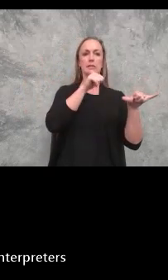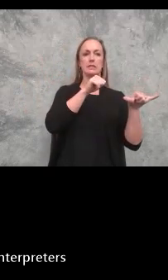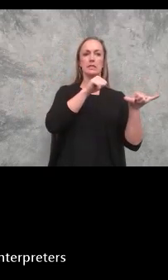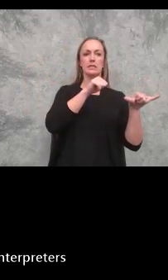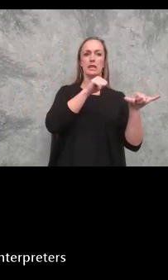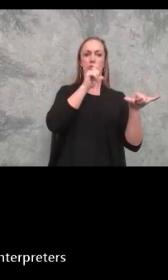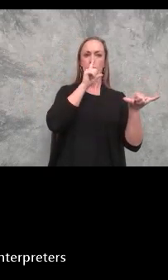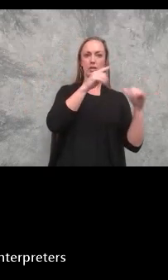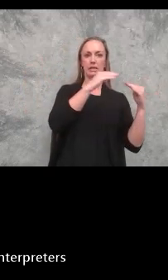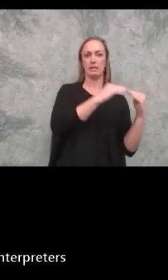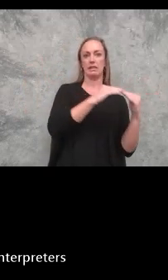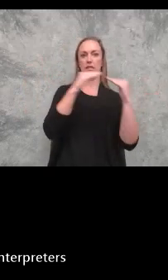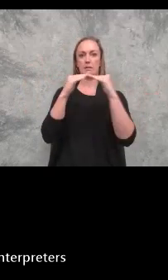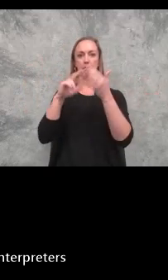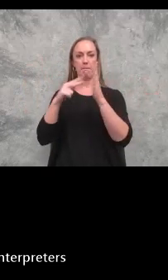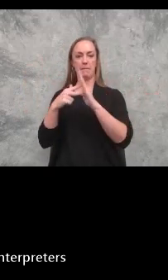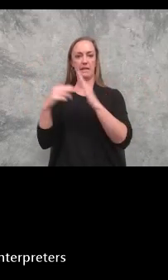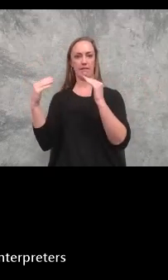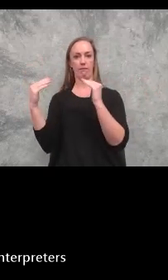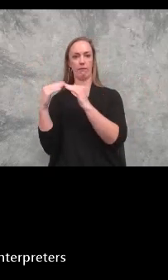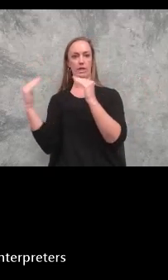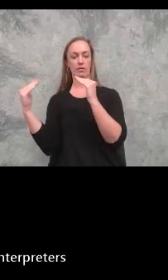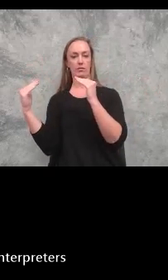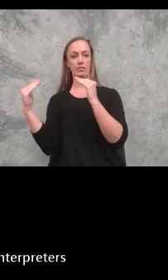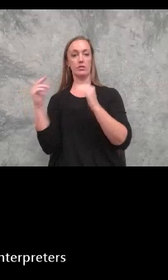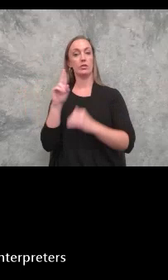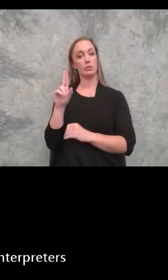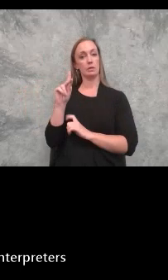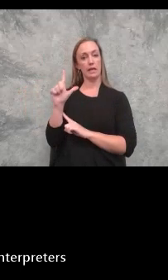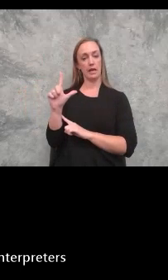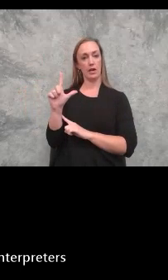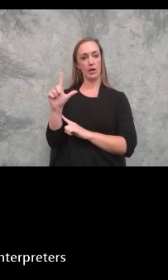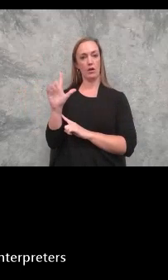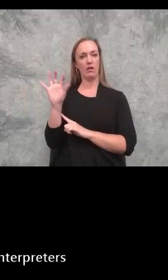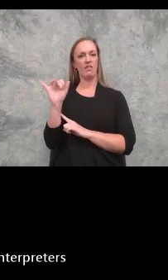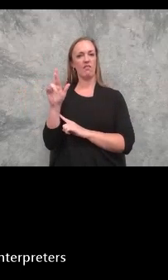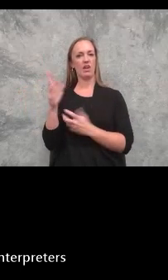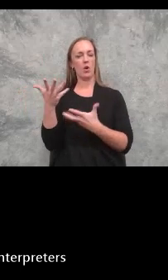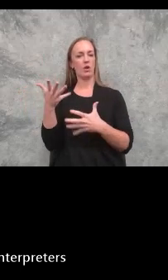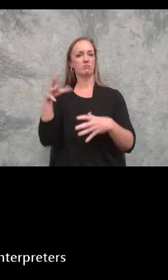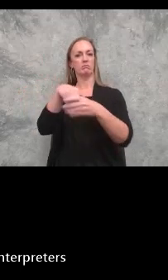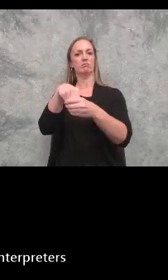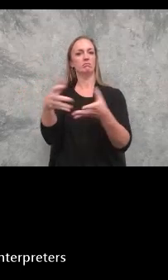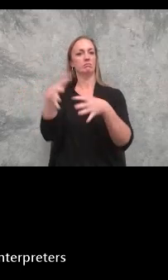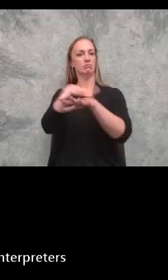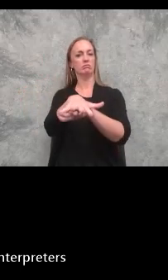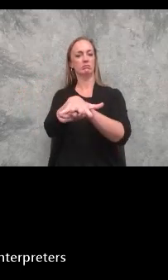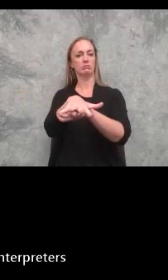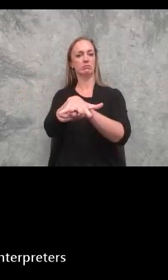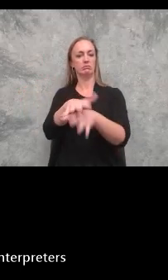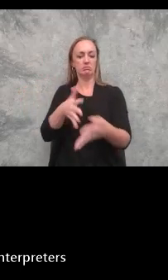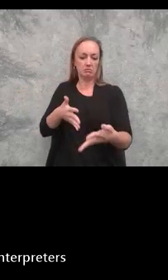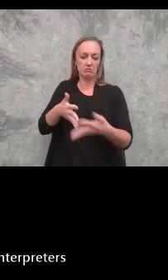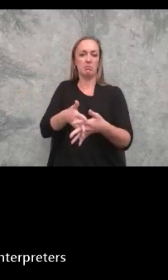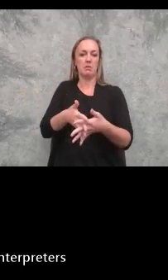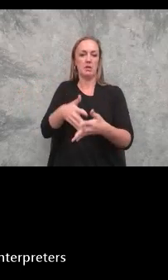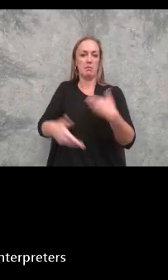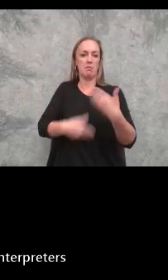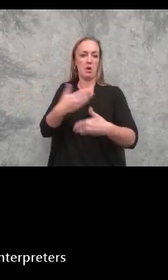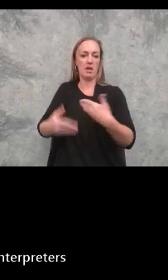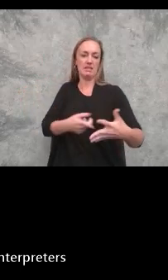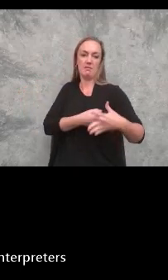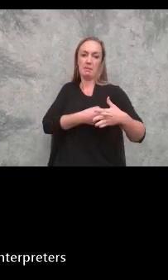them being fair. With UDL fairness is built in; it is part of the process from the start and it